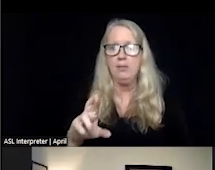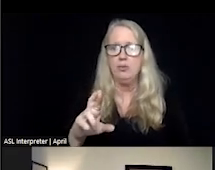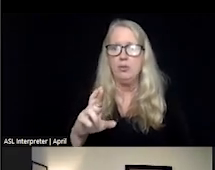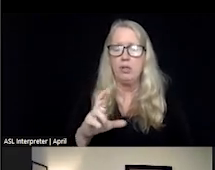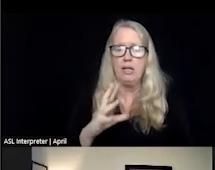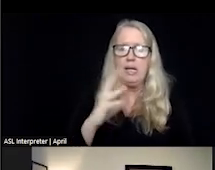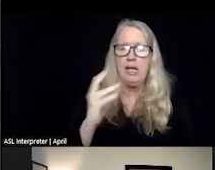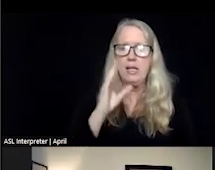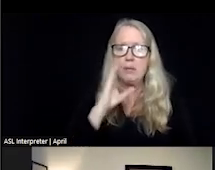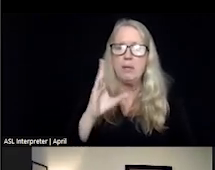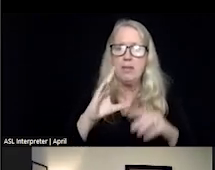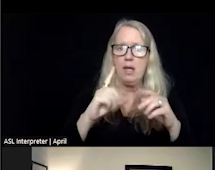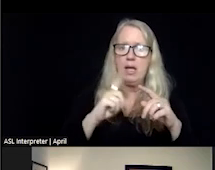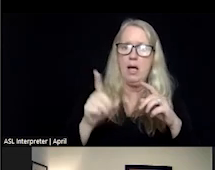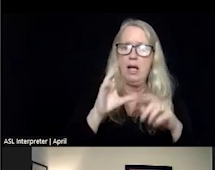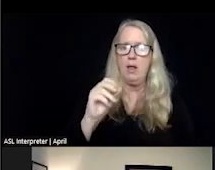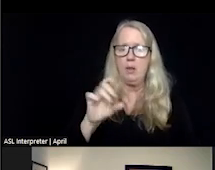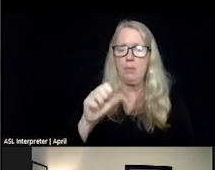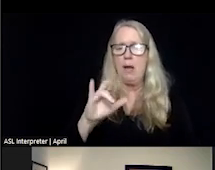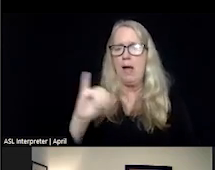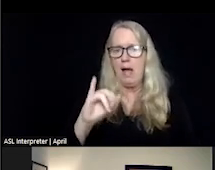THE VISIONARIES BEHIND THAT OKLAHOMA IPAD PROGRAM AND REALLY